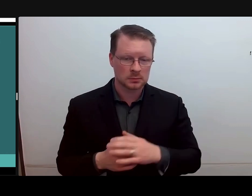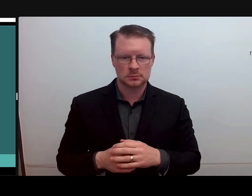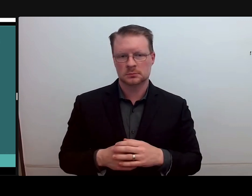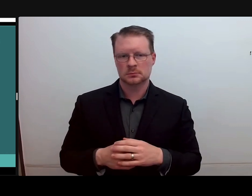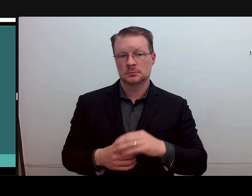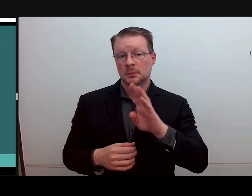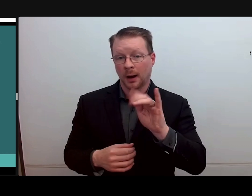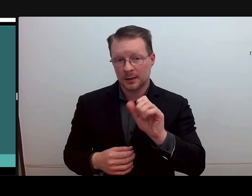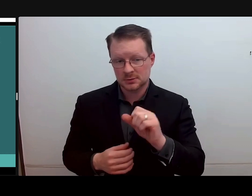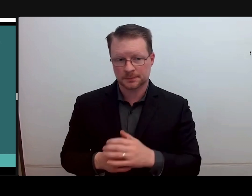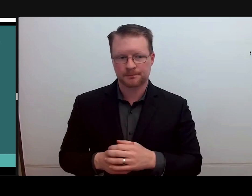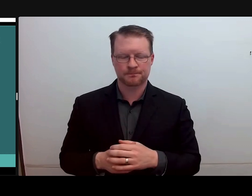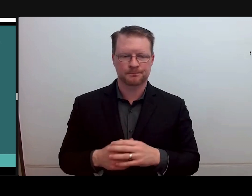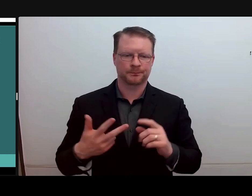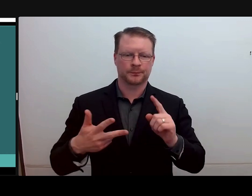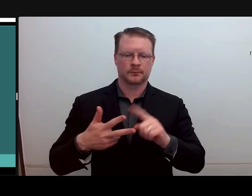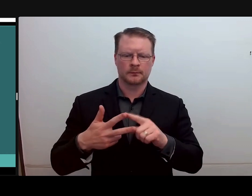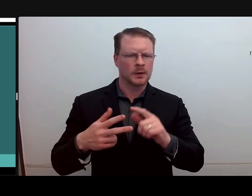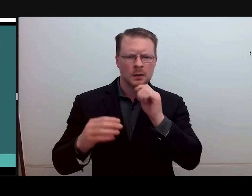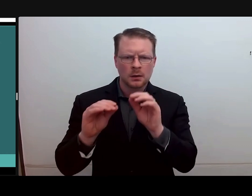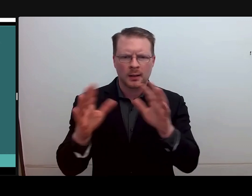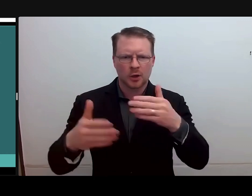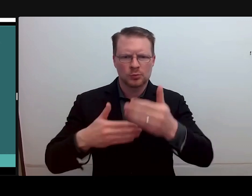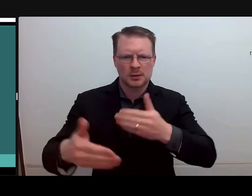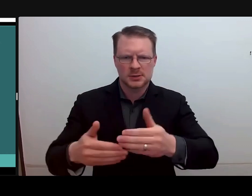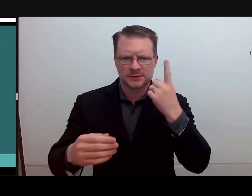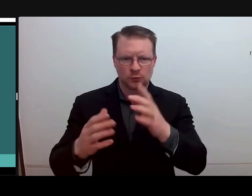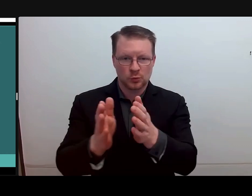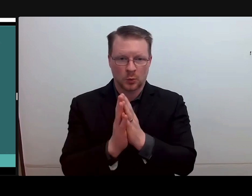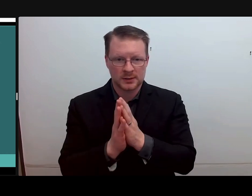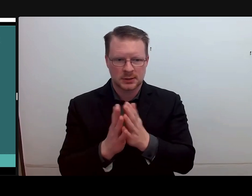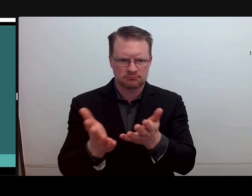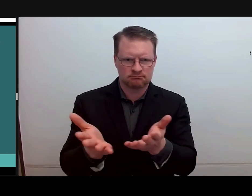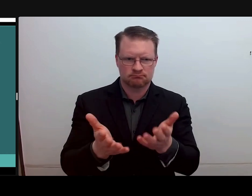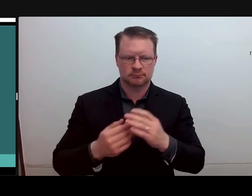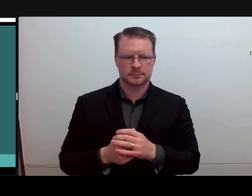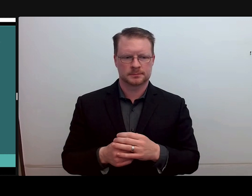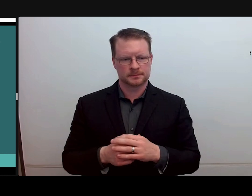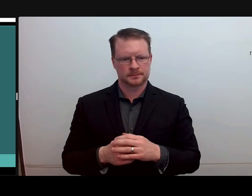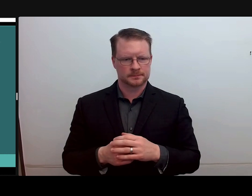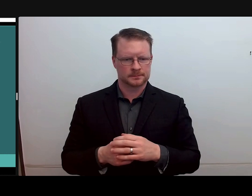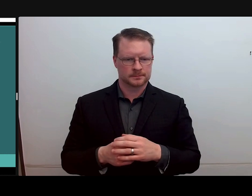One was concern of stigma and bias. Second was-- there was not a-- there